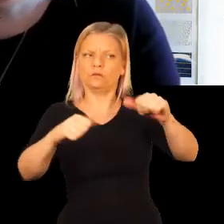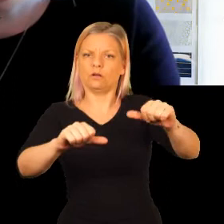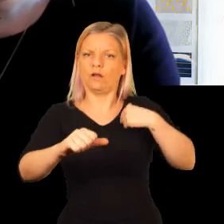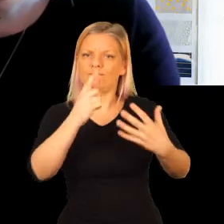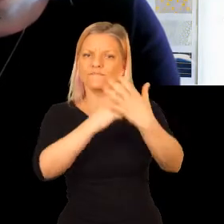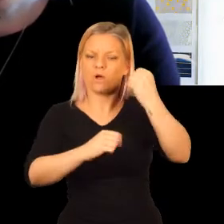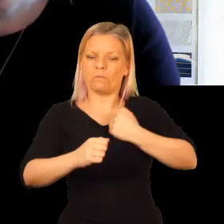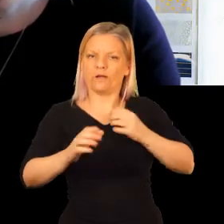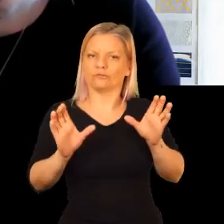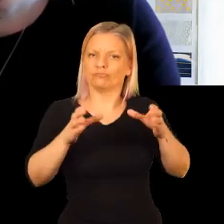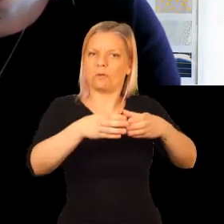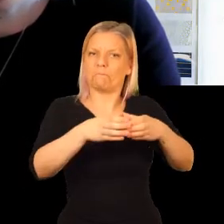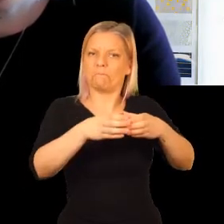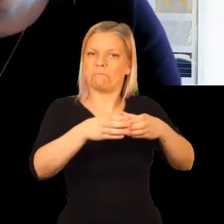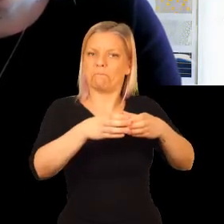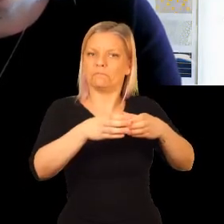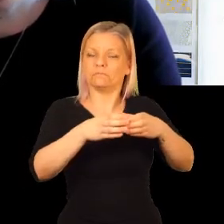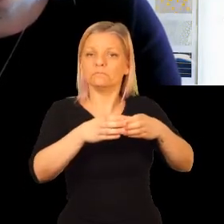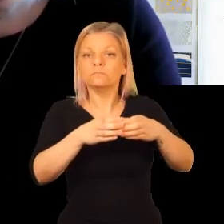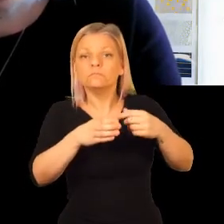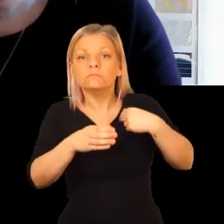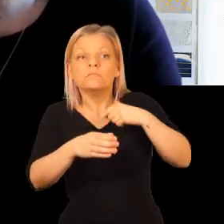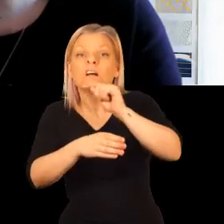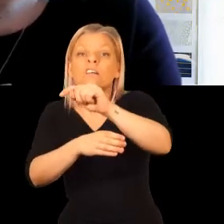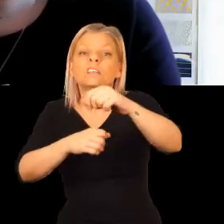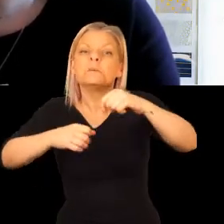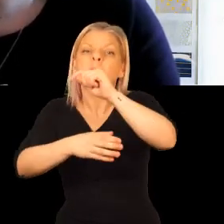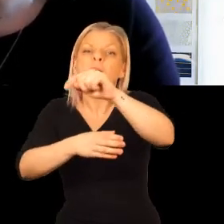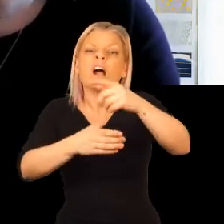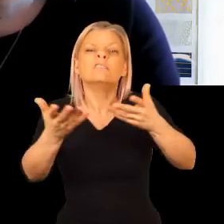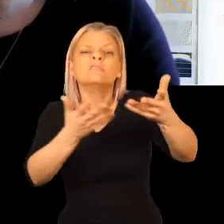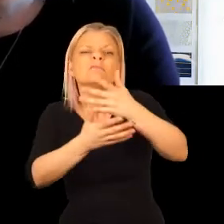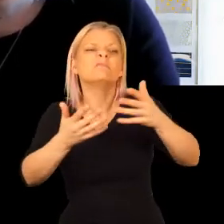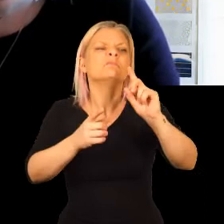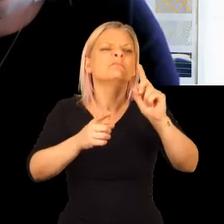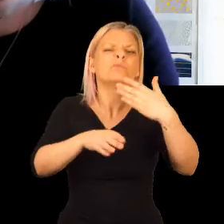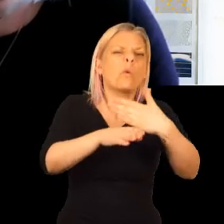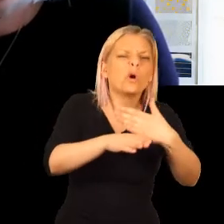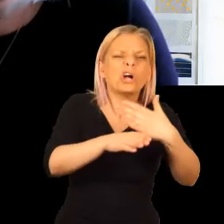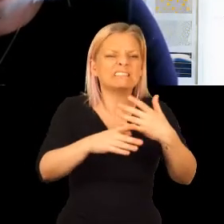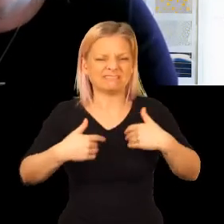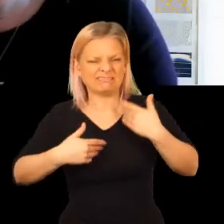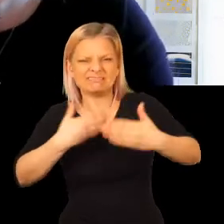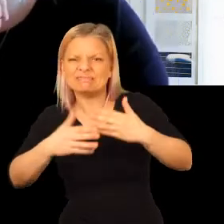what i noticed was that it felt like i'd found my tribe and when i was in all these other spaces all